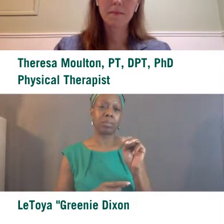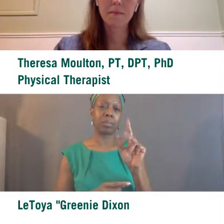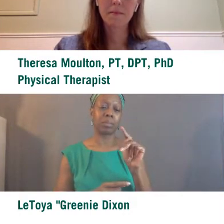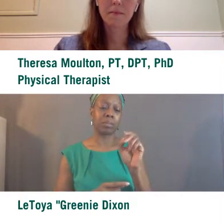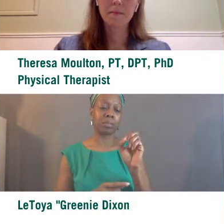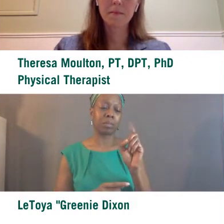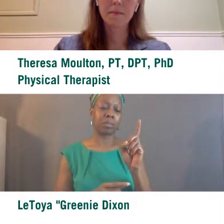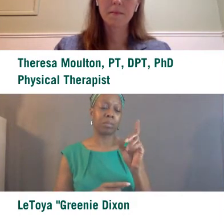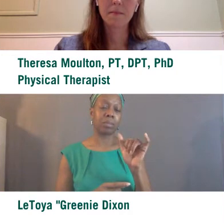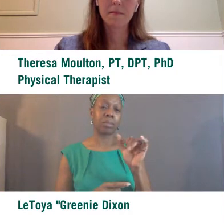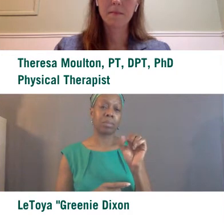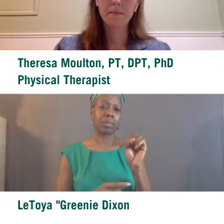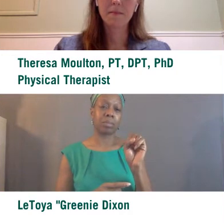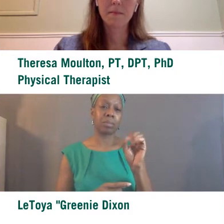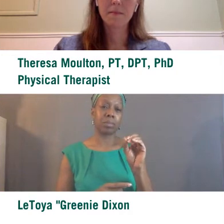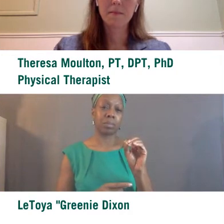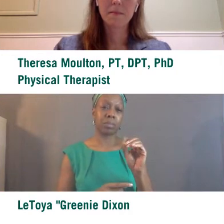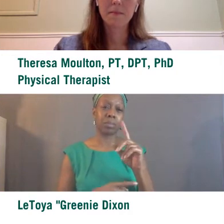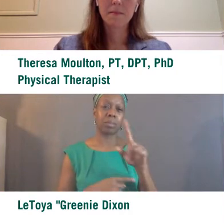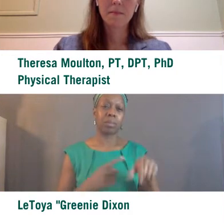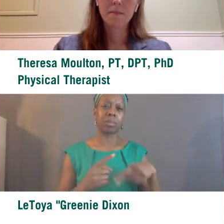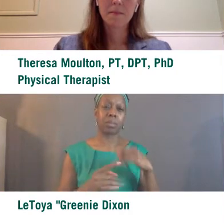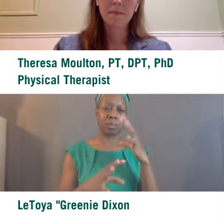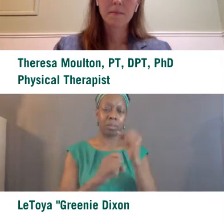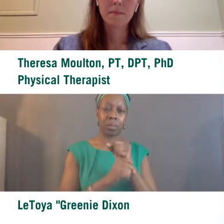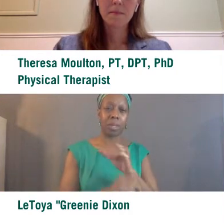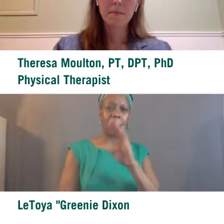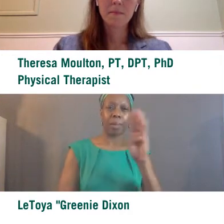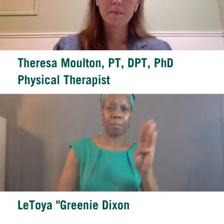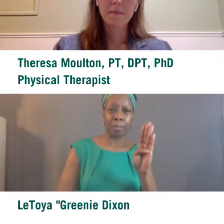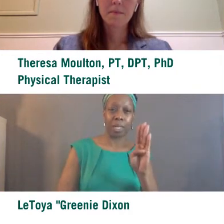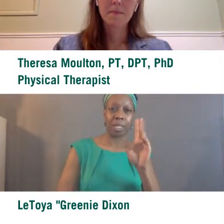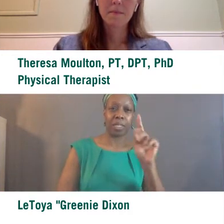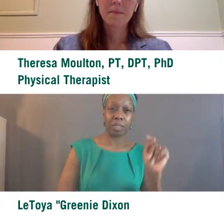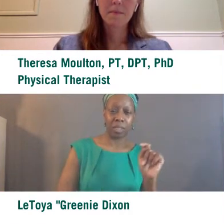as a mode of actual treatment?